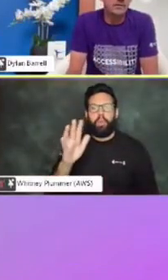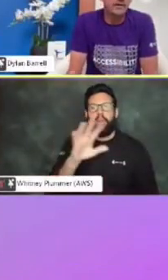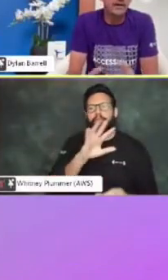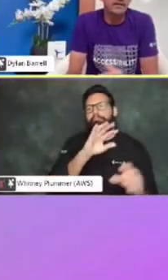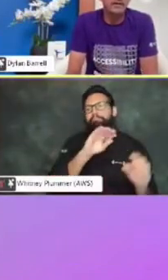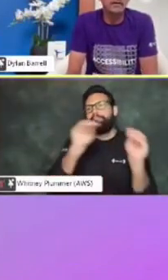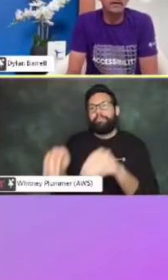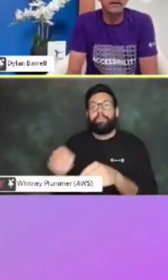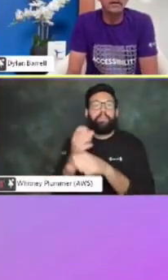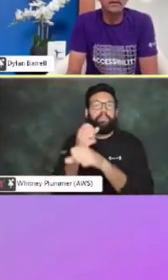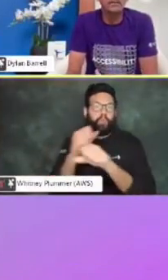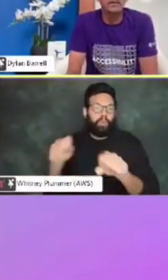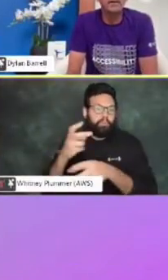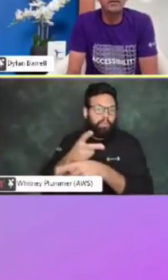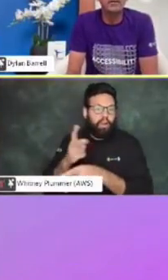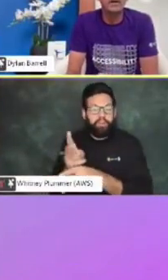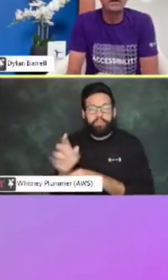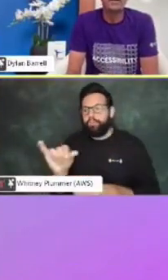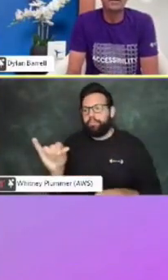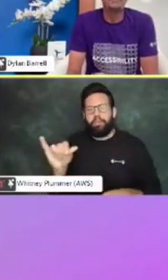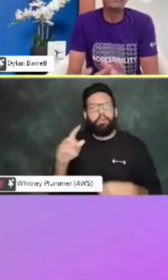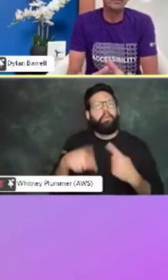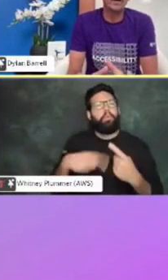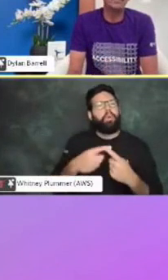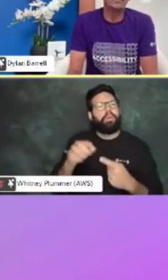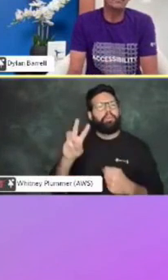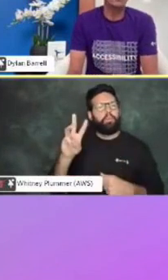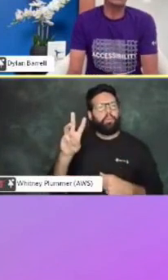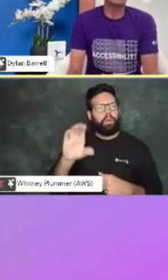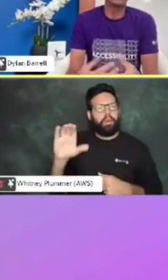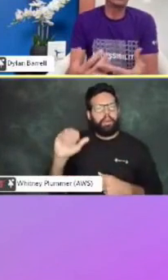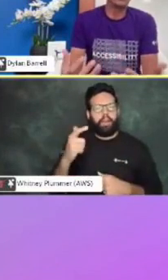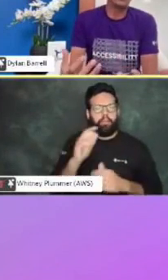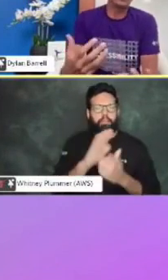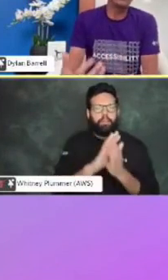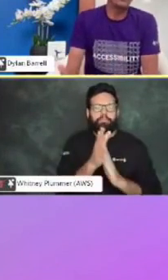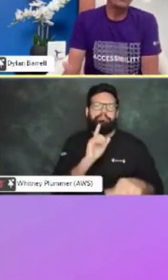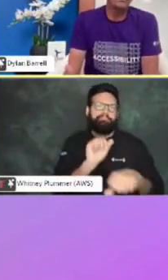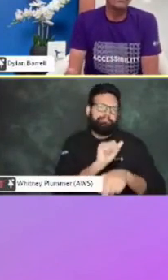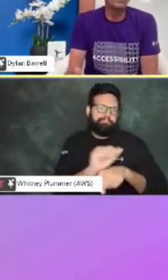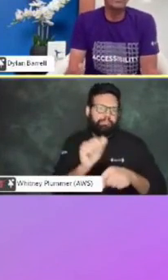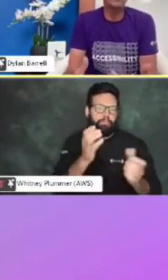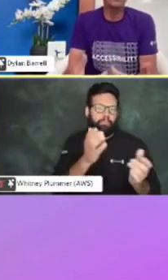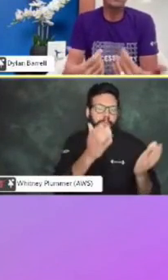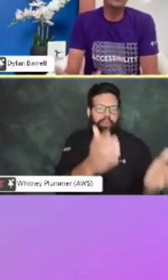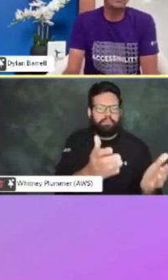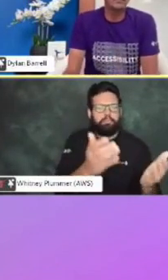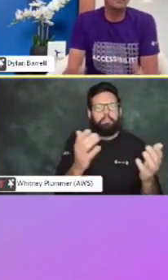in fact a recommendation, but for now it's a feature in that you can be turned on